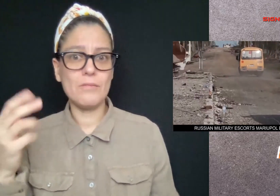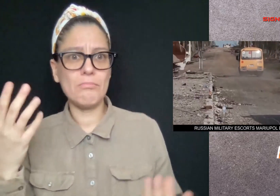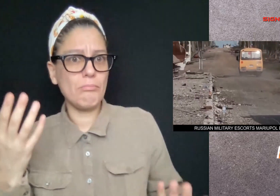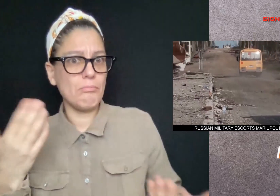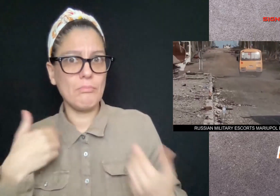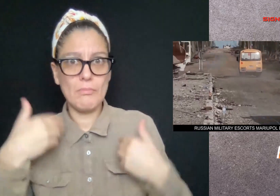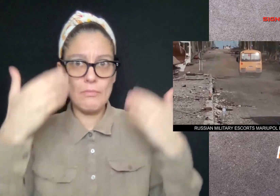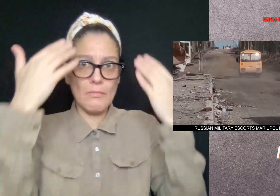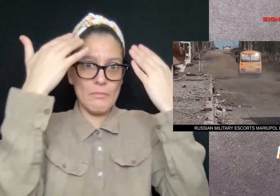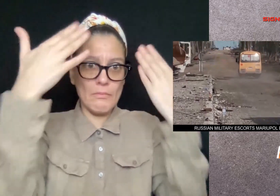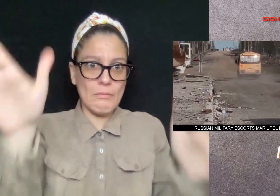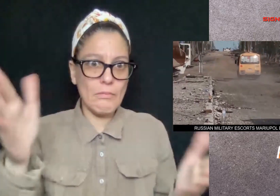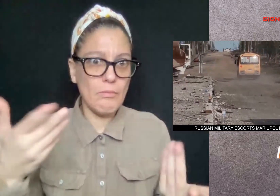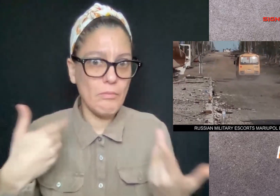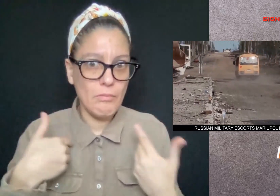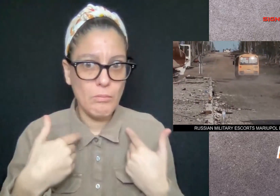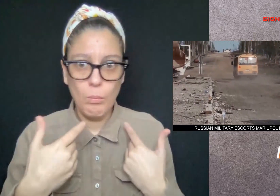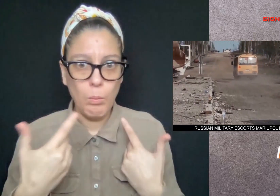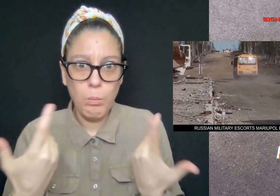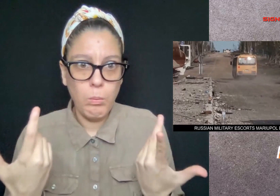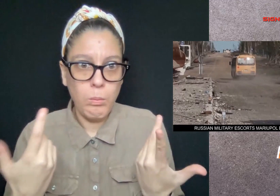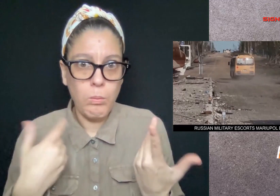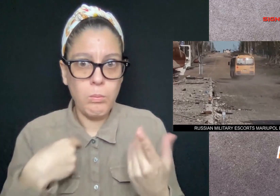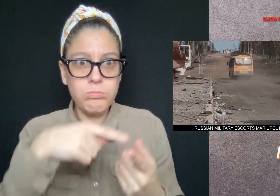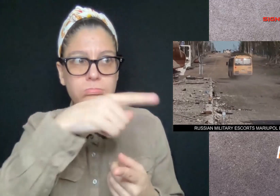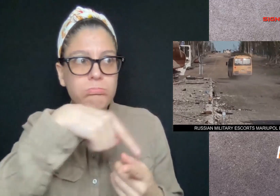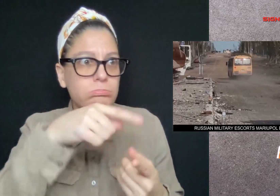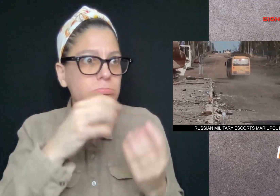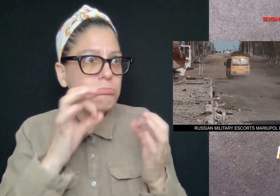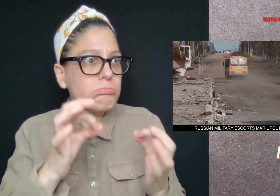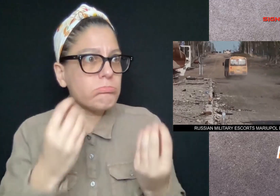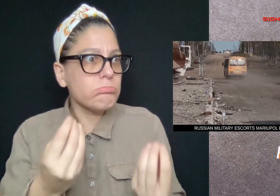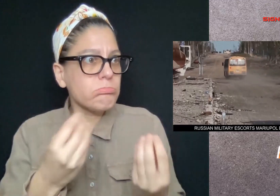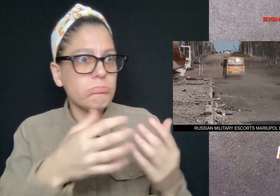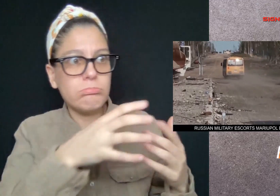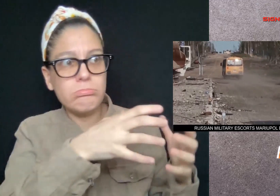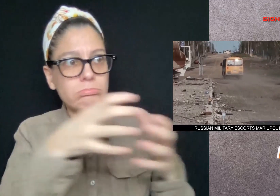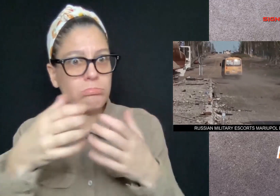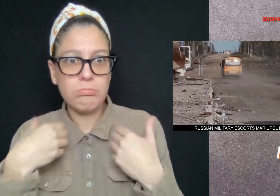and the mayor of Mariupol told CNN he was not aware of the evacuations